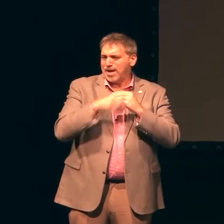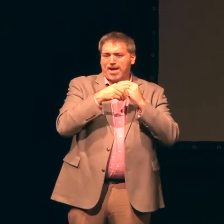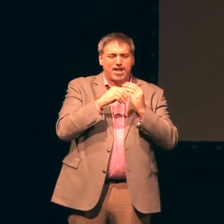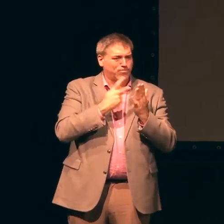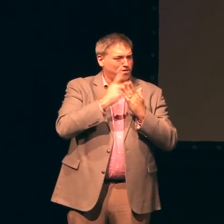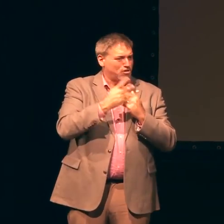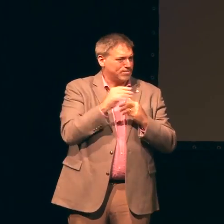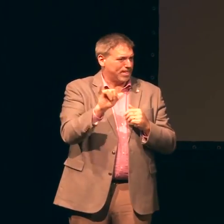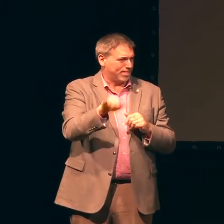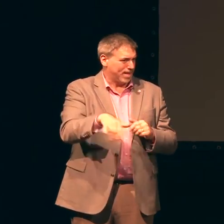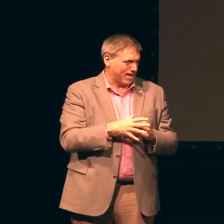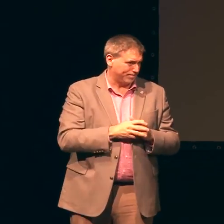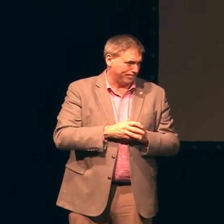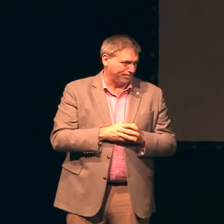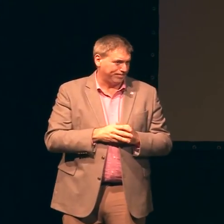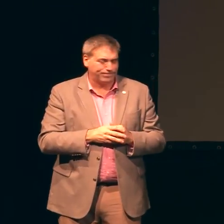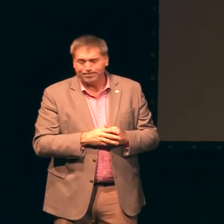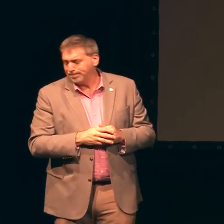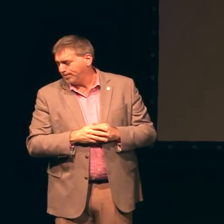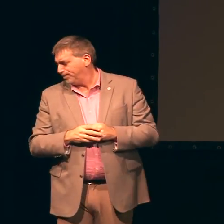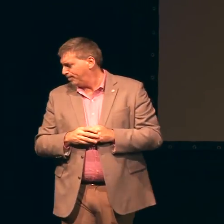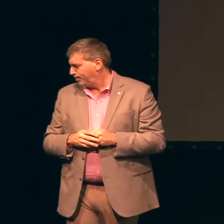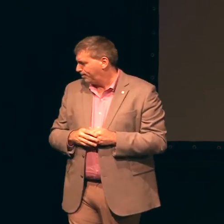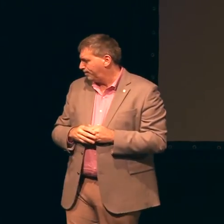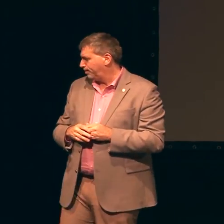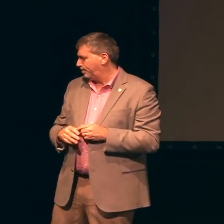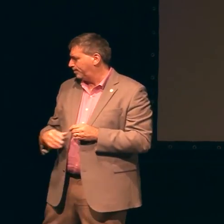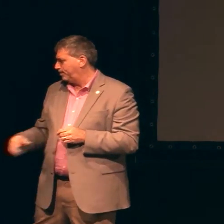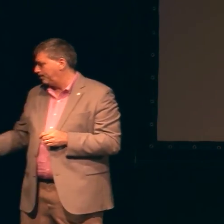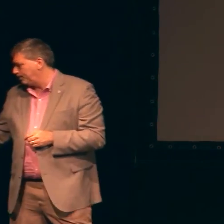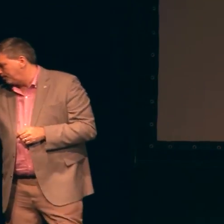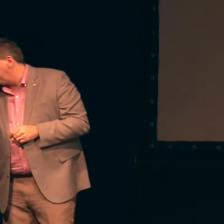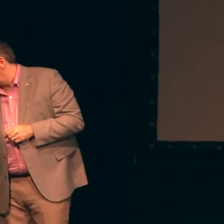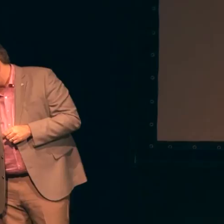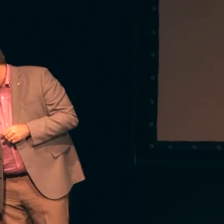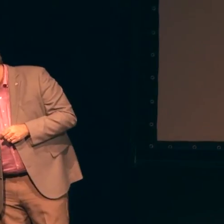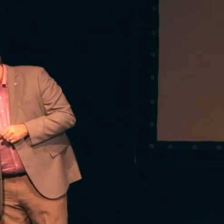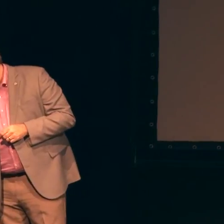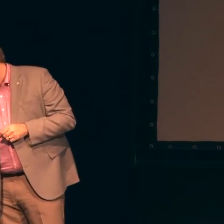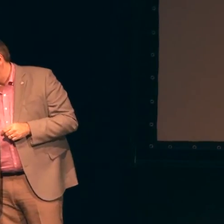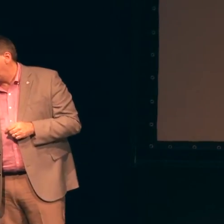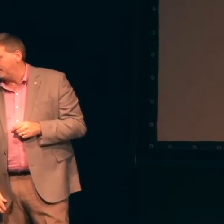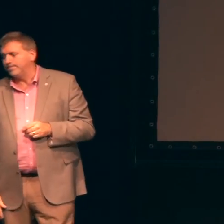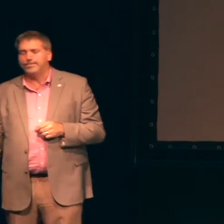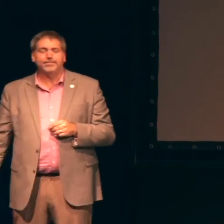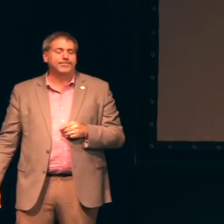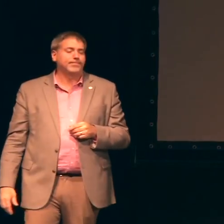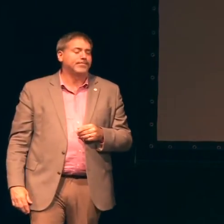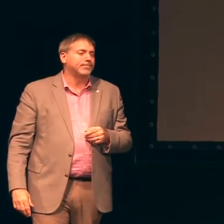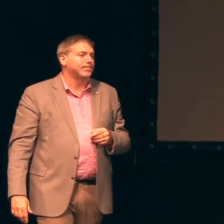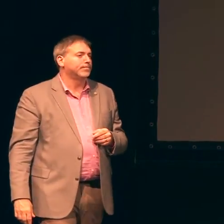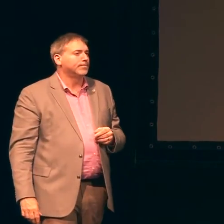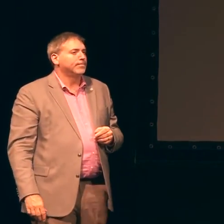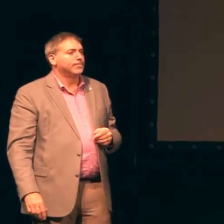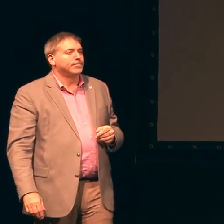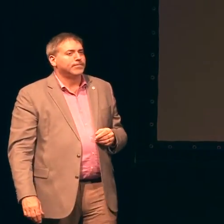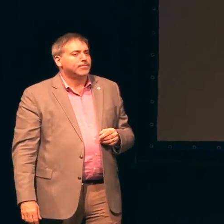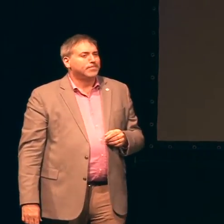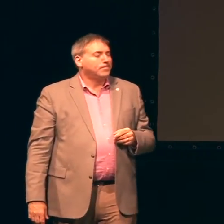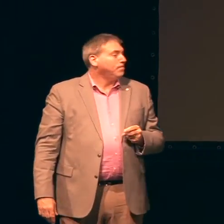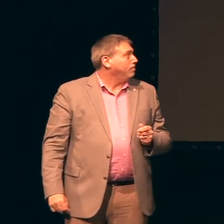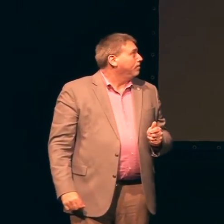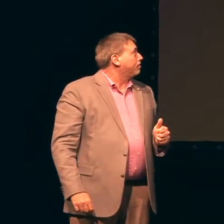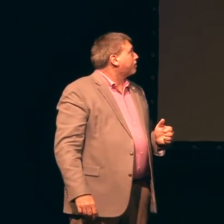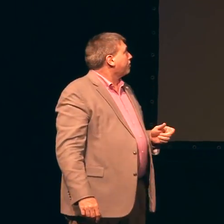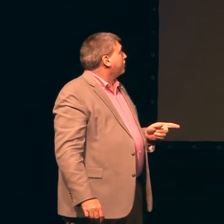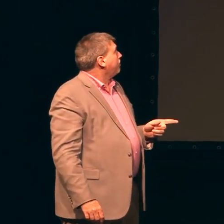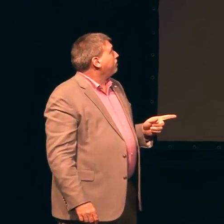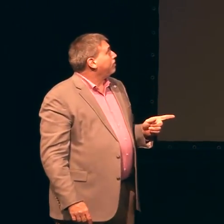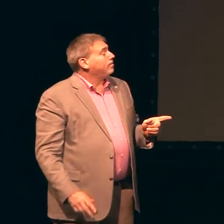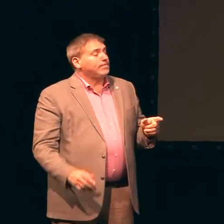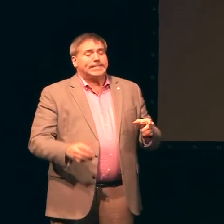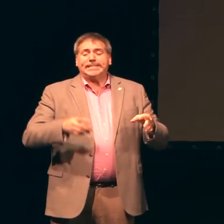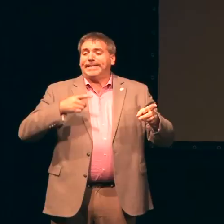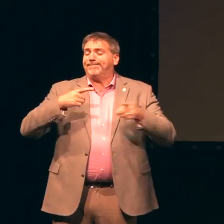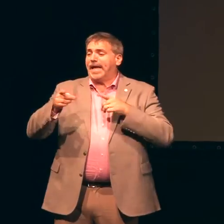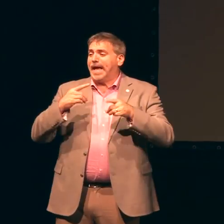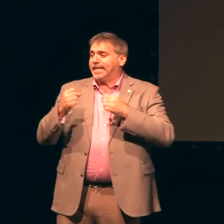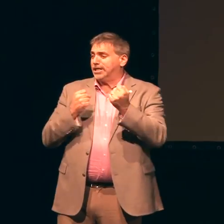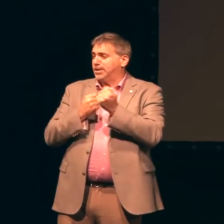legislators to add that kind of program in the